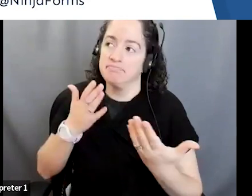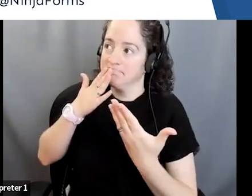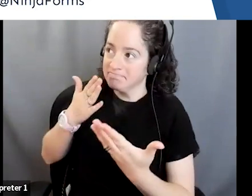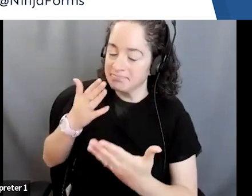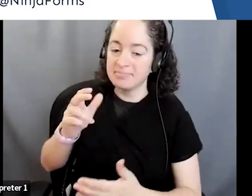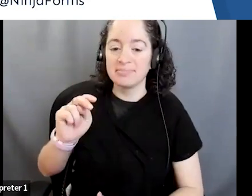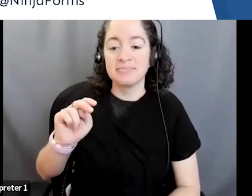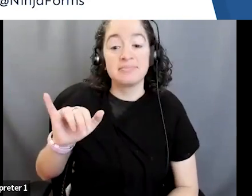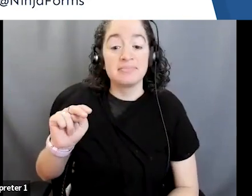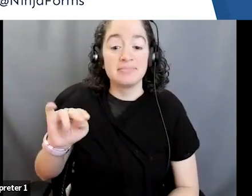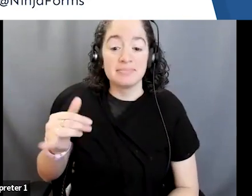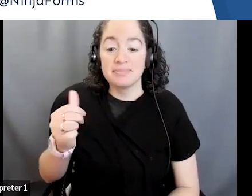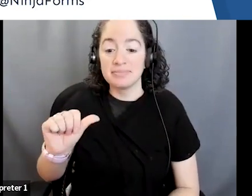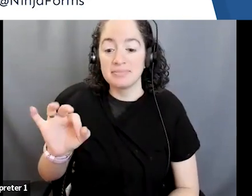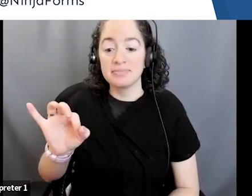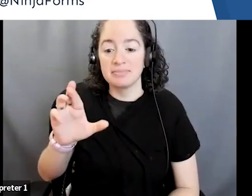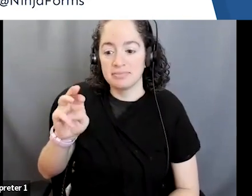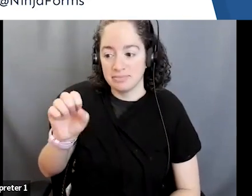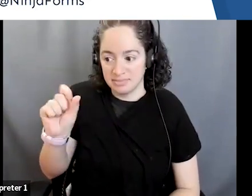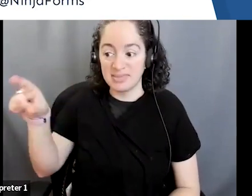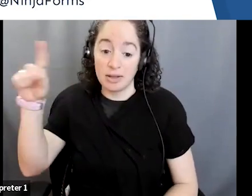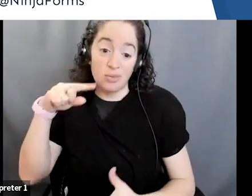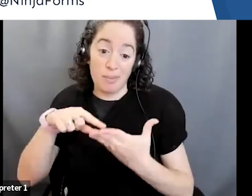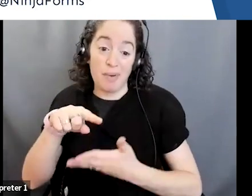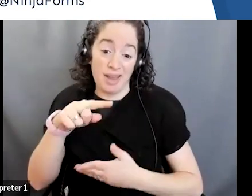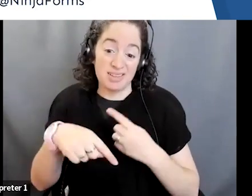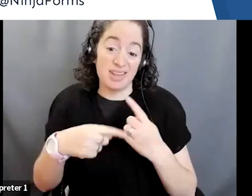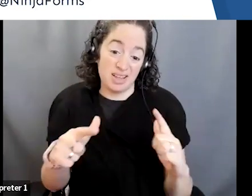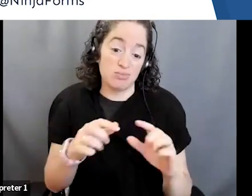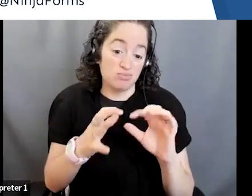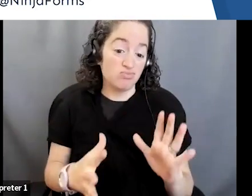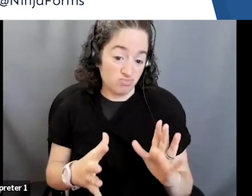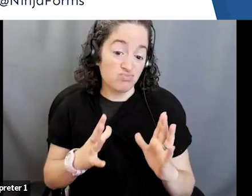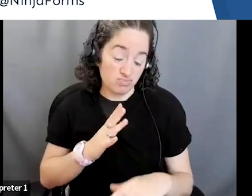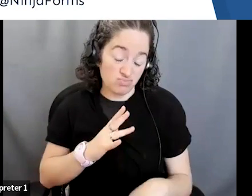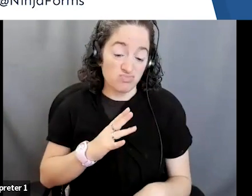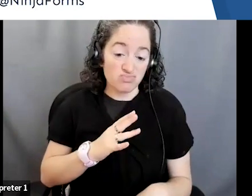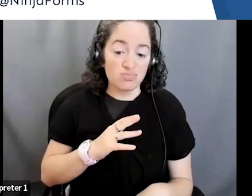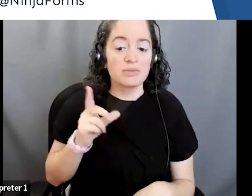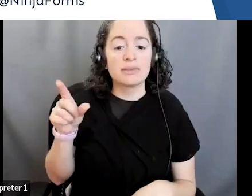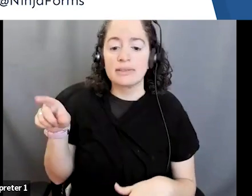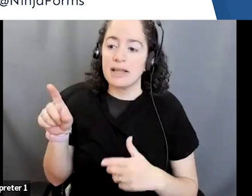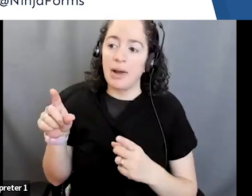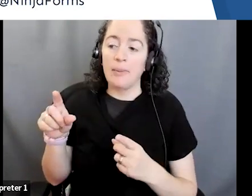Ninja Forms is one of WordPress's oldest form-building plugins. They are proud to serve users from around the world,